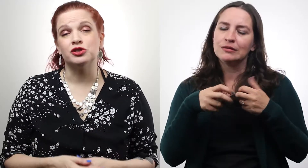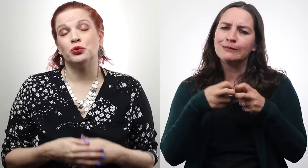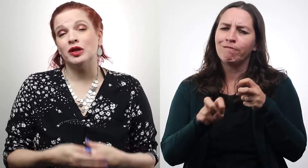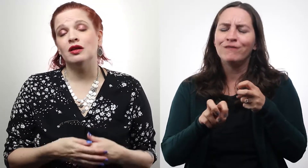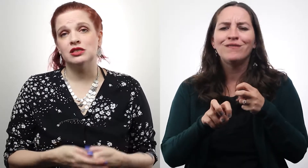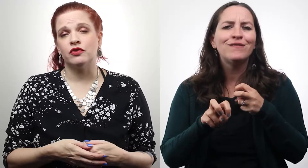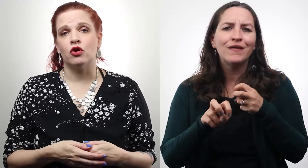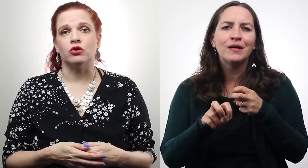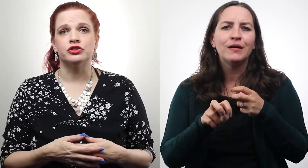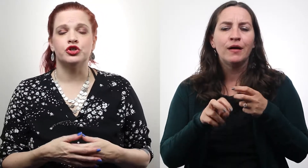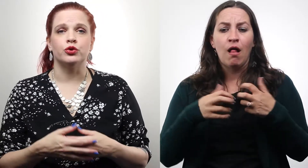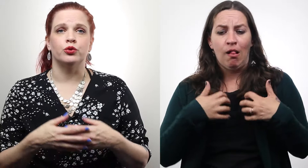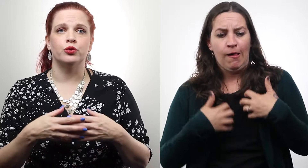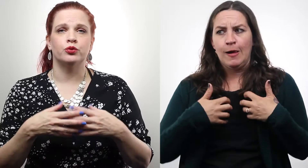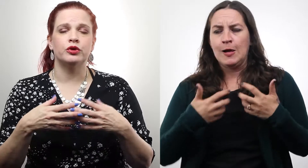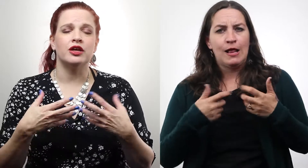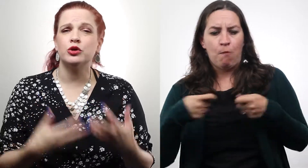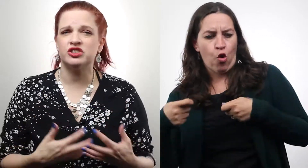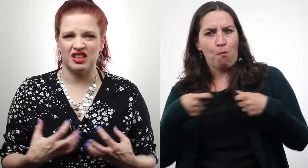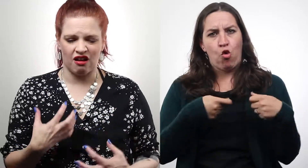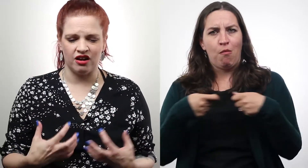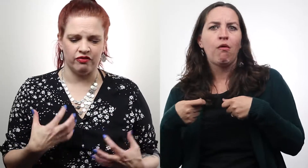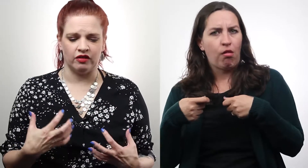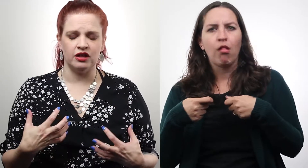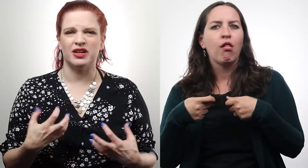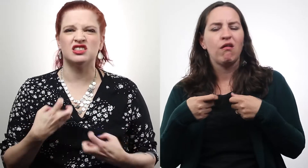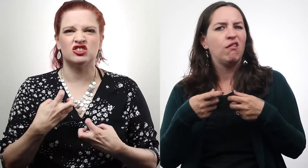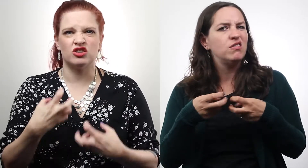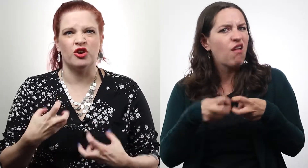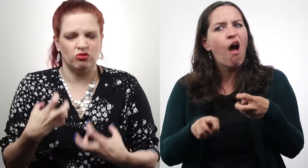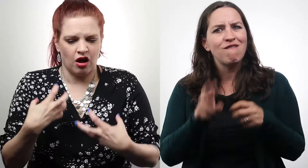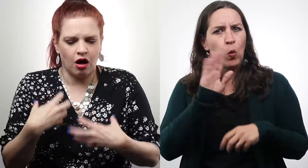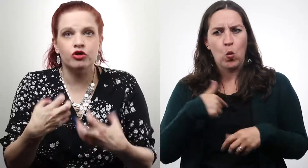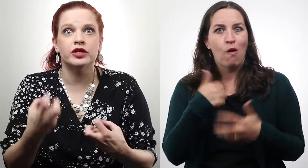It is really difficult to get used to that kind of feeling because it's, you know, hungry